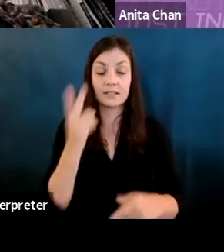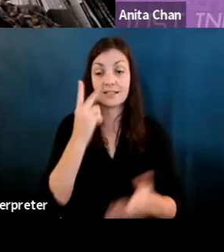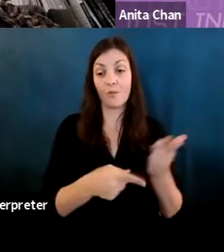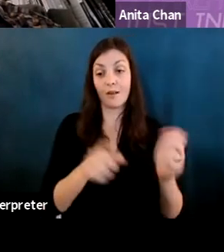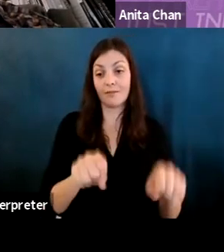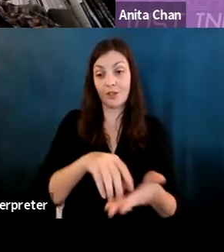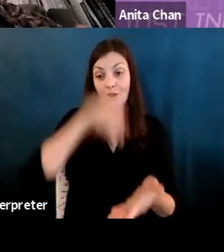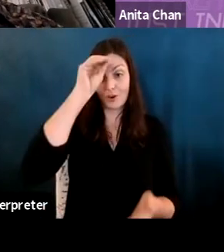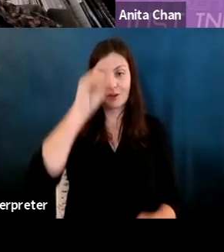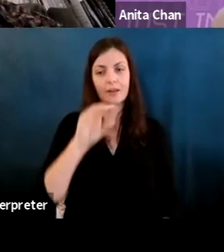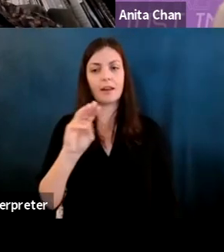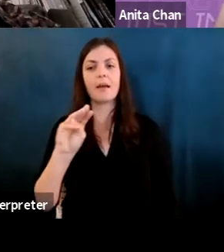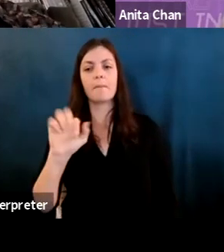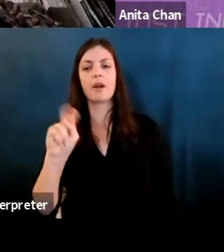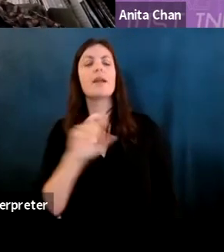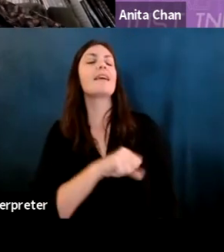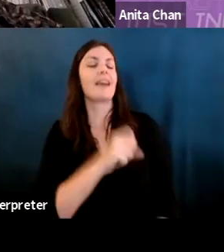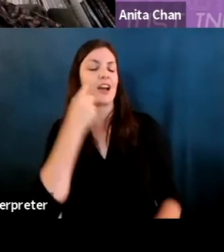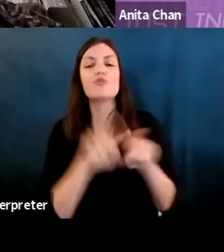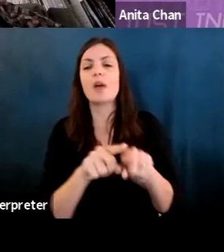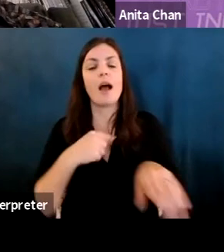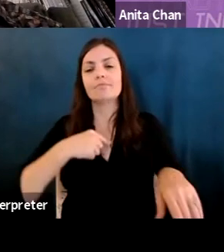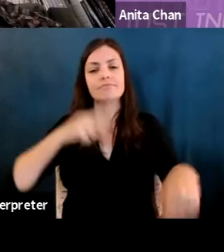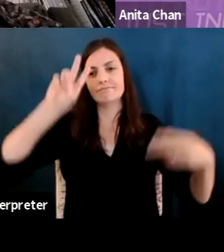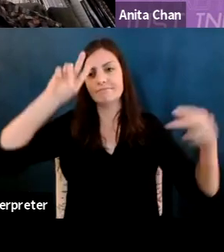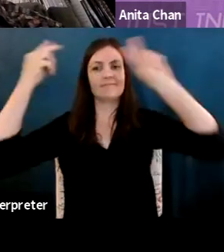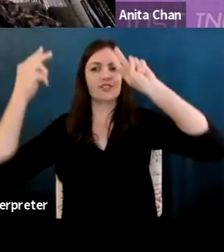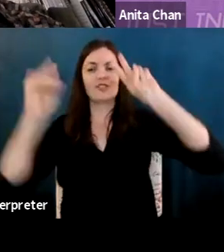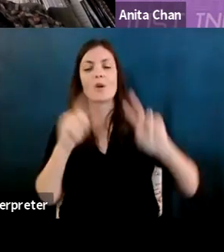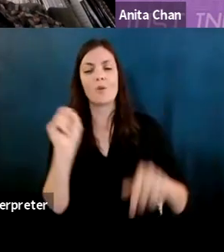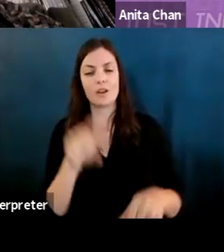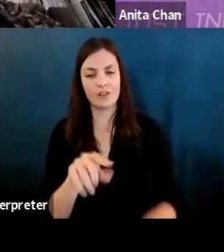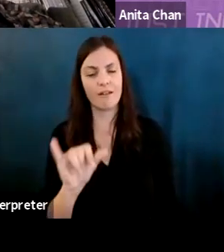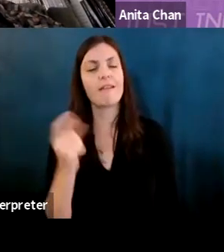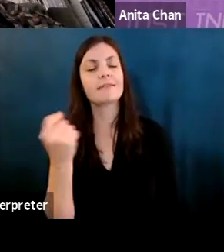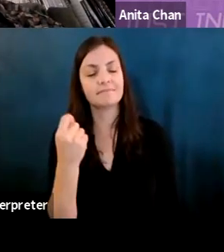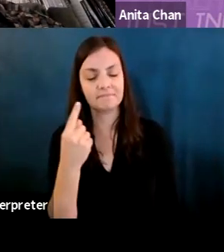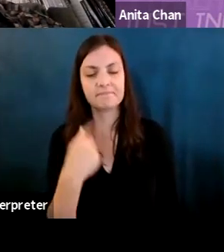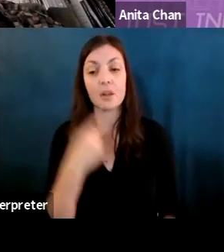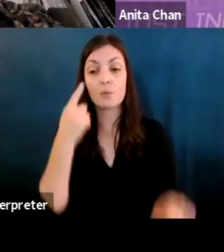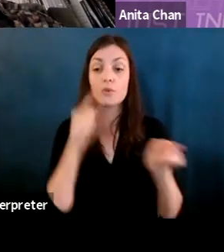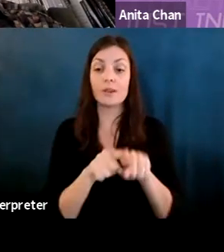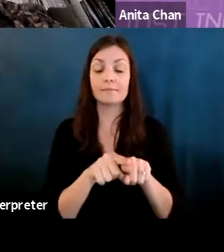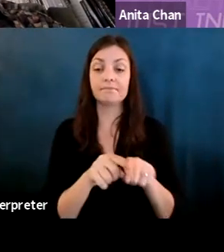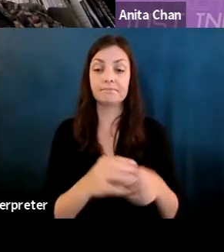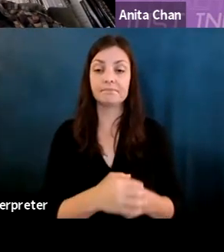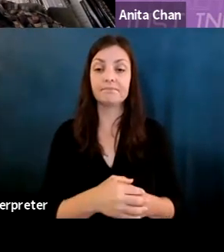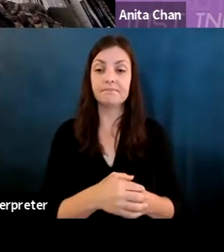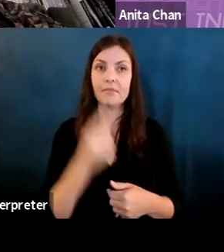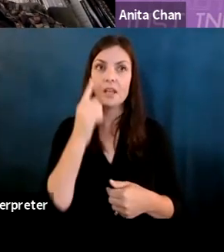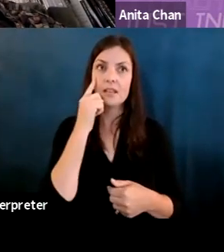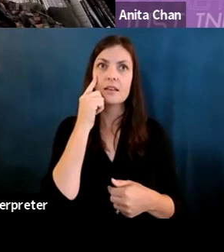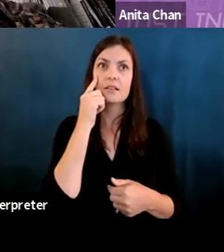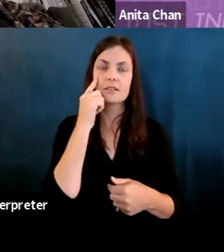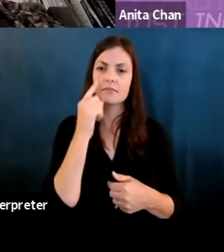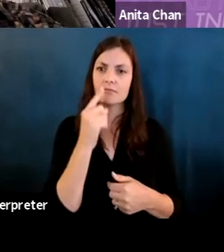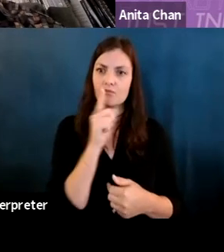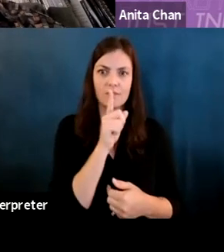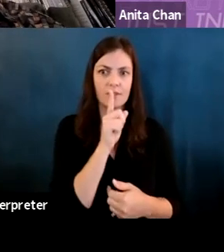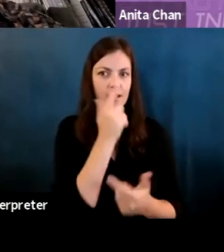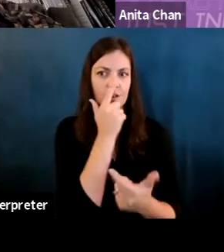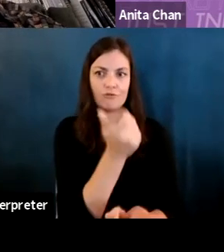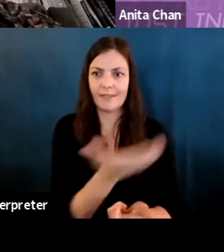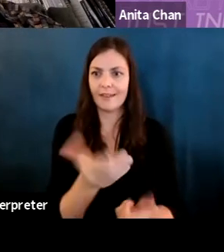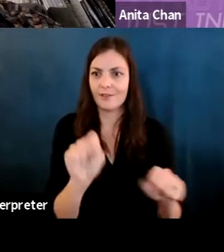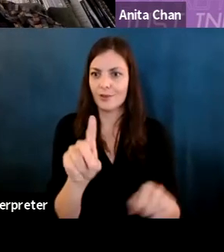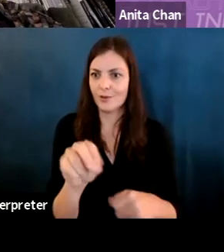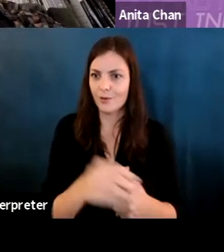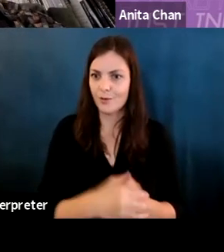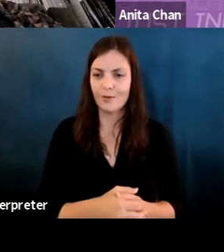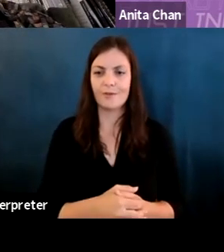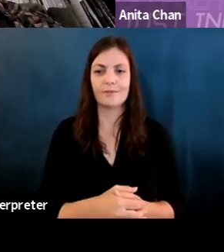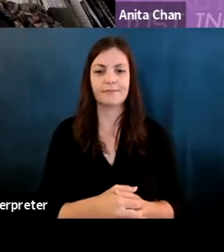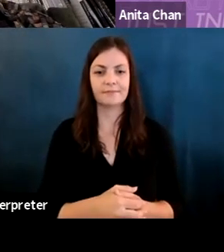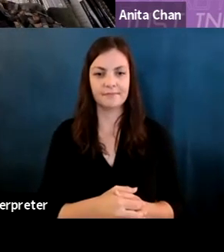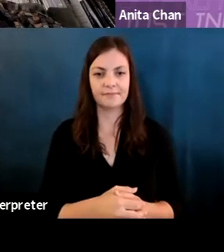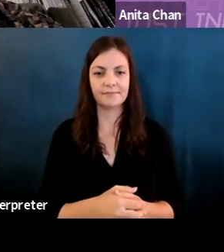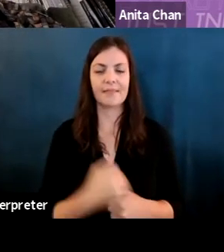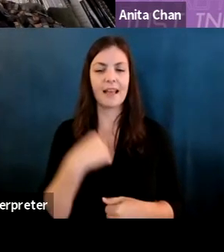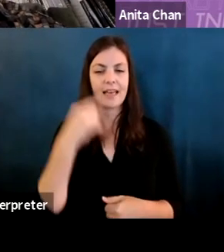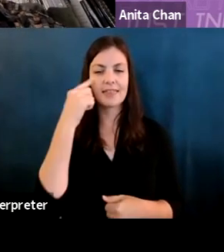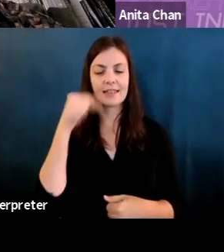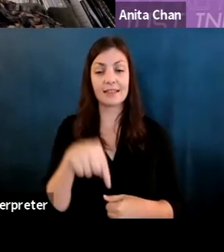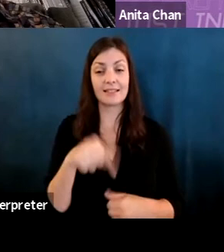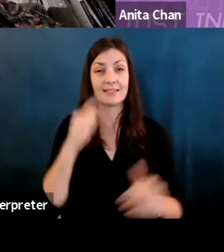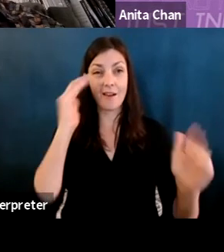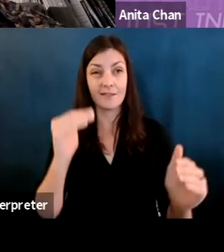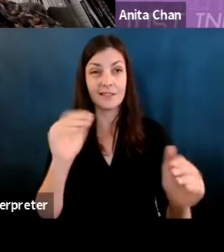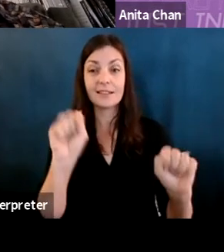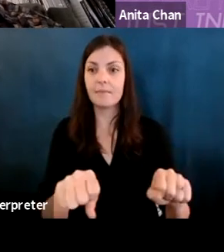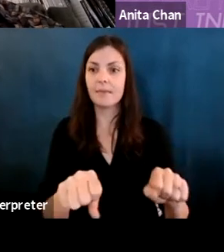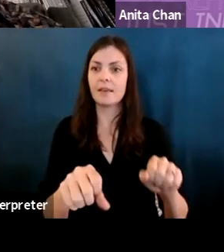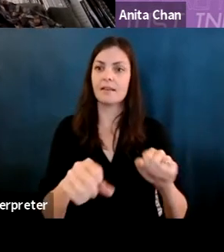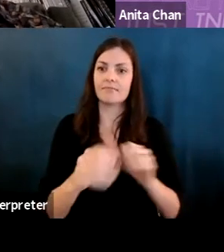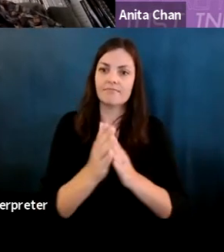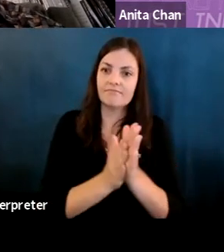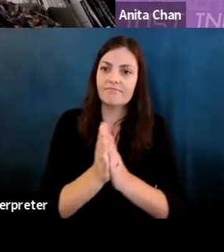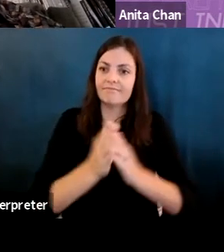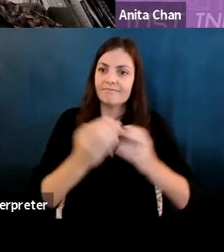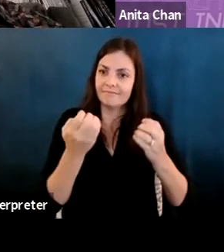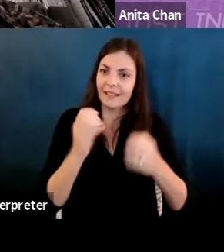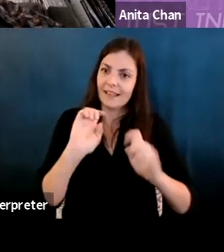Martin Wattenberg: yeah I would agree, I think I actually missed heard what the question was and I apologize for that, but I would agree that I think there is really, really interesting stuff to be done and that I think that's hopefully can be energizing and all sorts of ways for people in both fields.